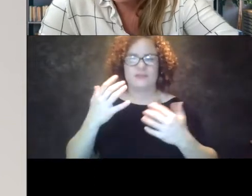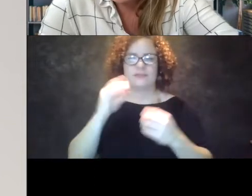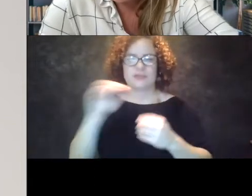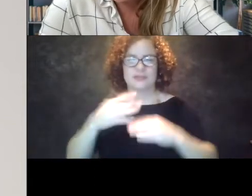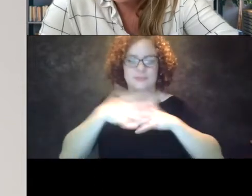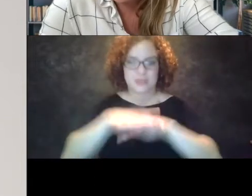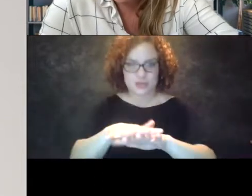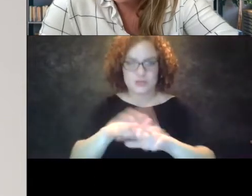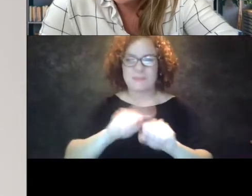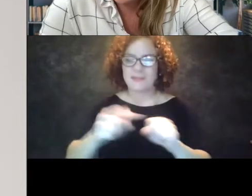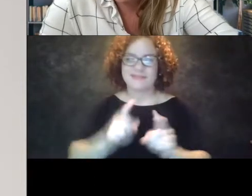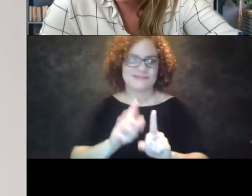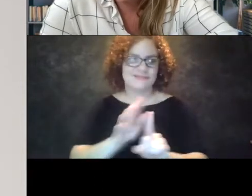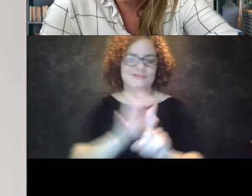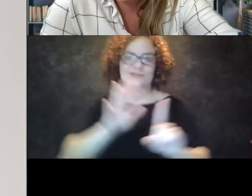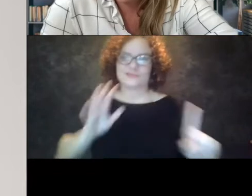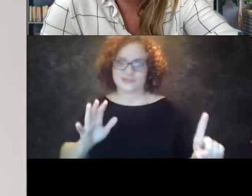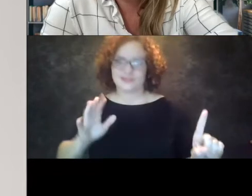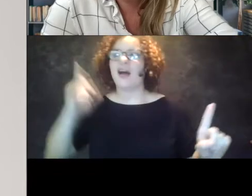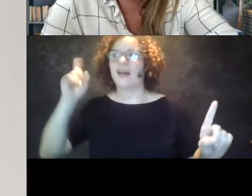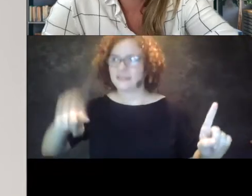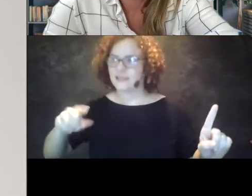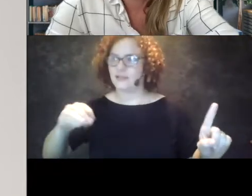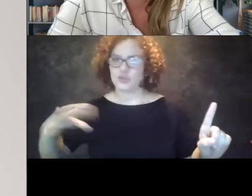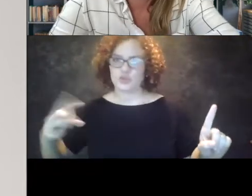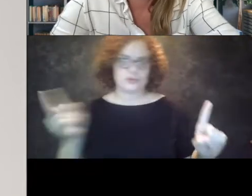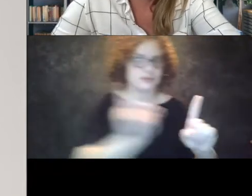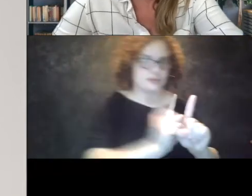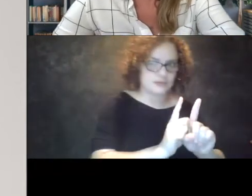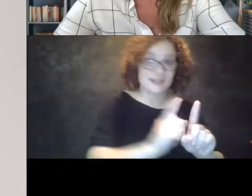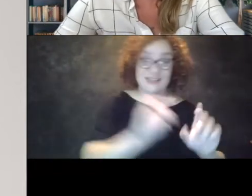teachers leaders, so they can ask a student to do this? If it is not happening naturally?